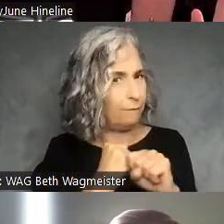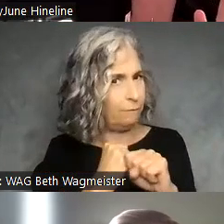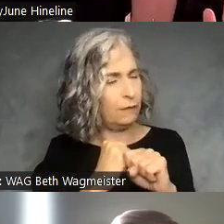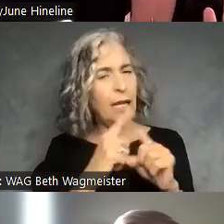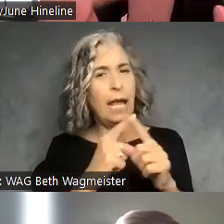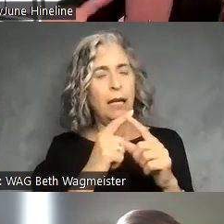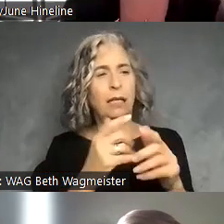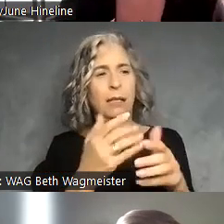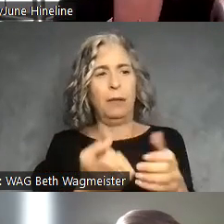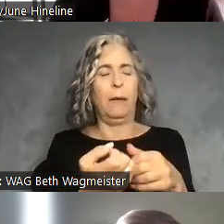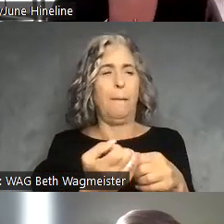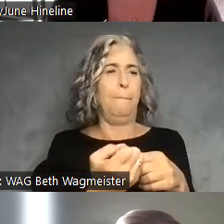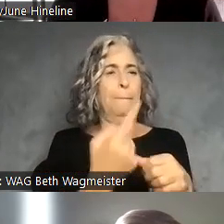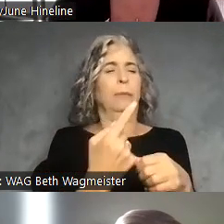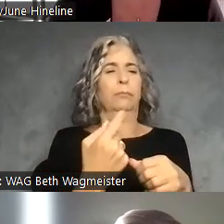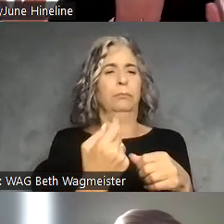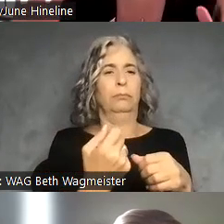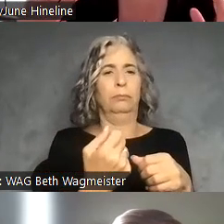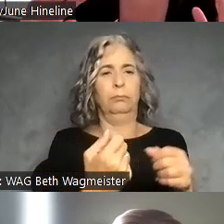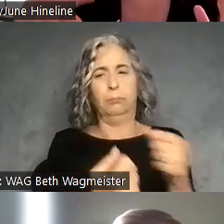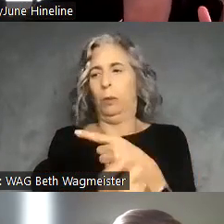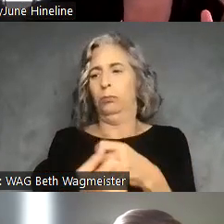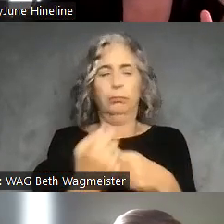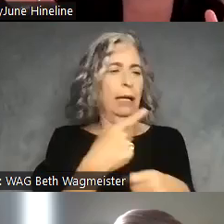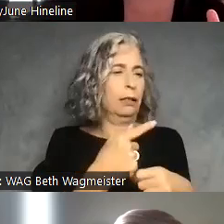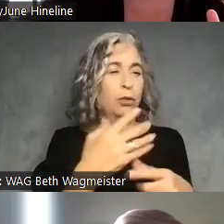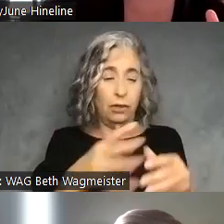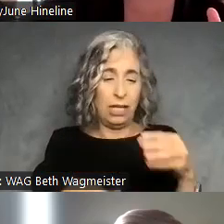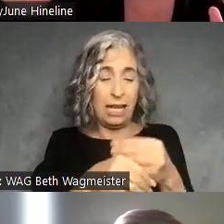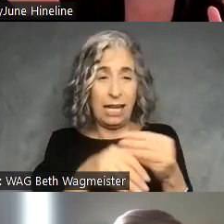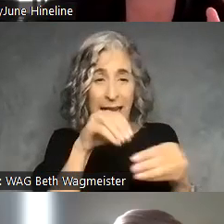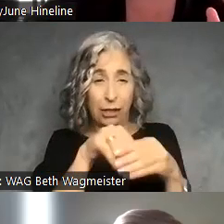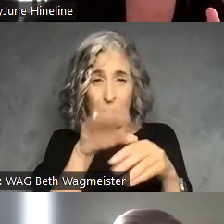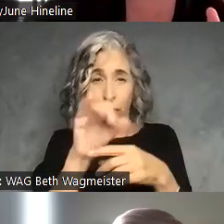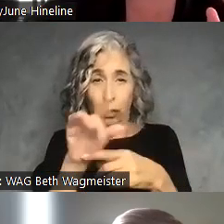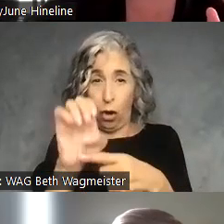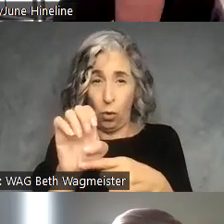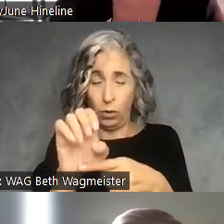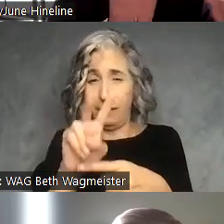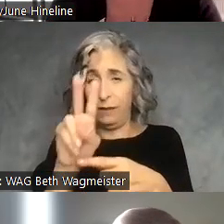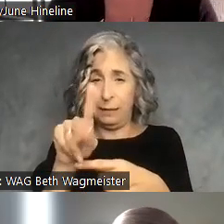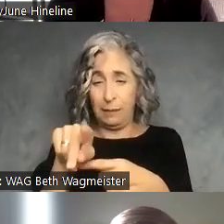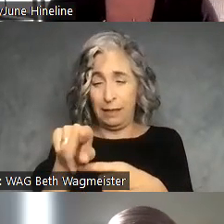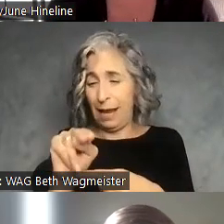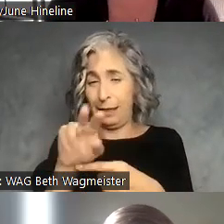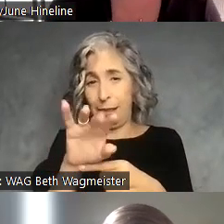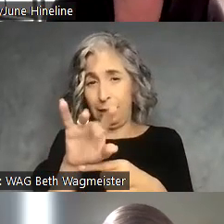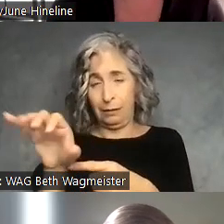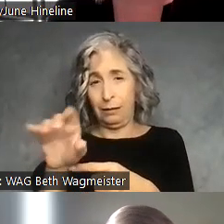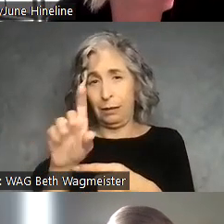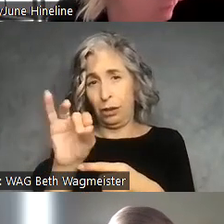got time for one more question. In MFA, multifactor authentication, you mentioned,